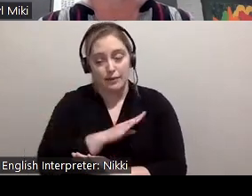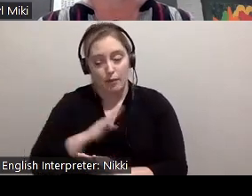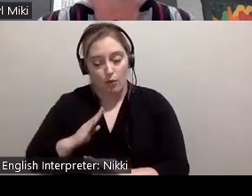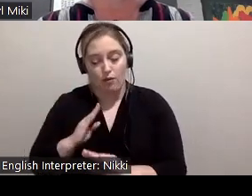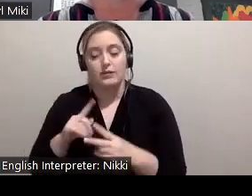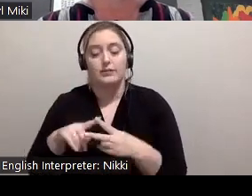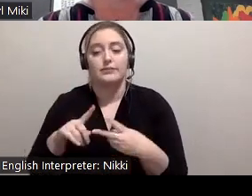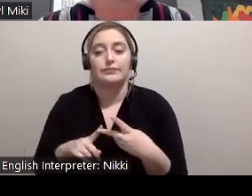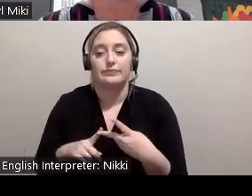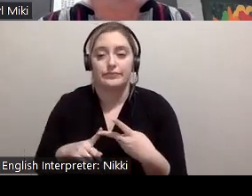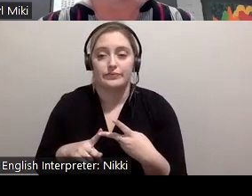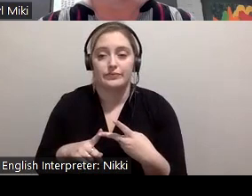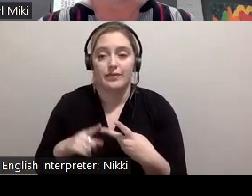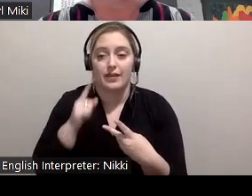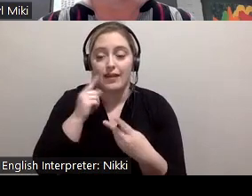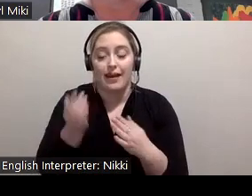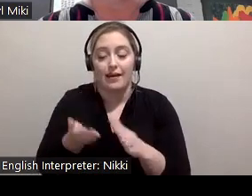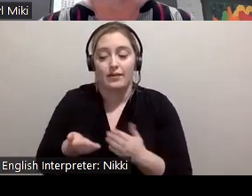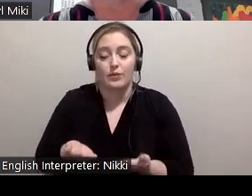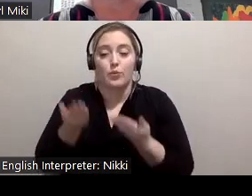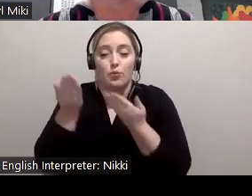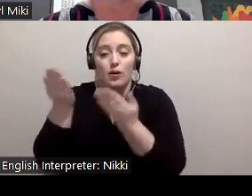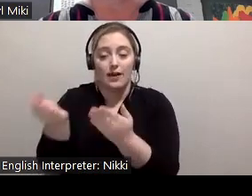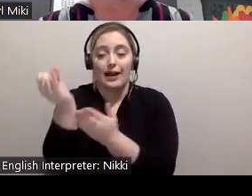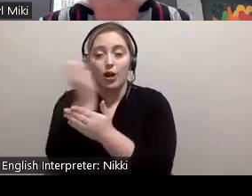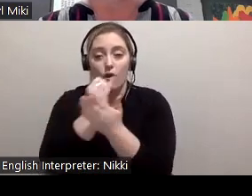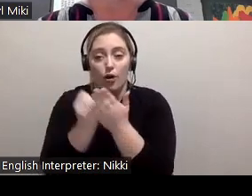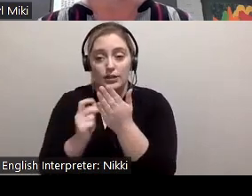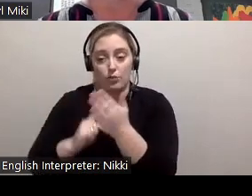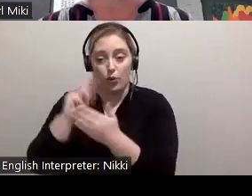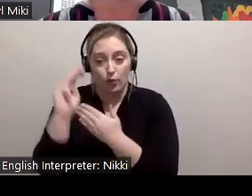deliver impactful arts programming. They also have to